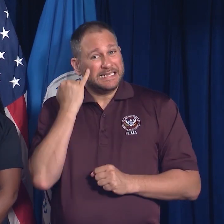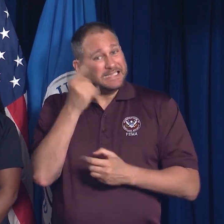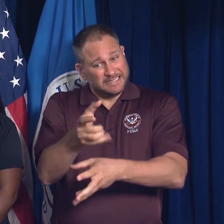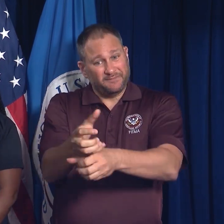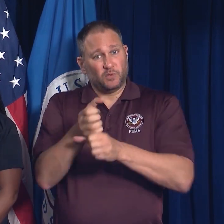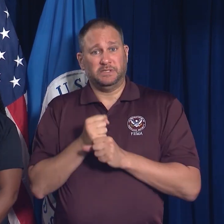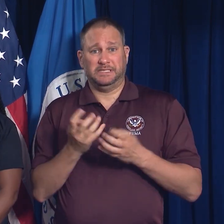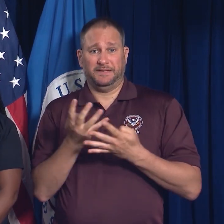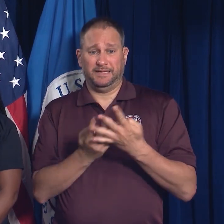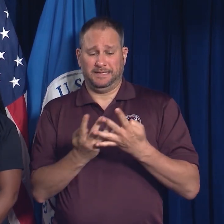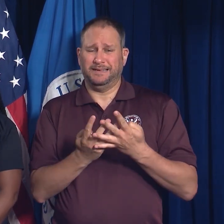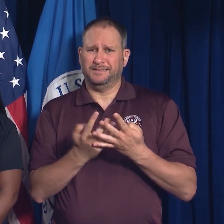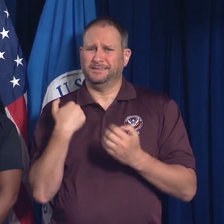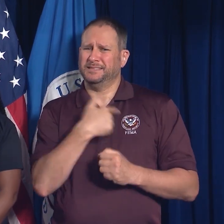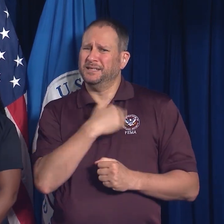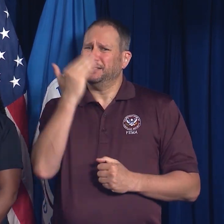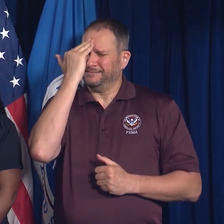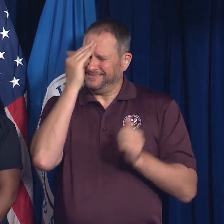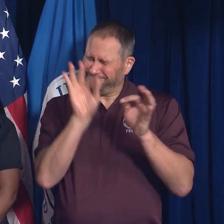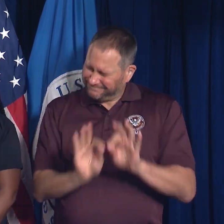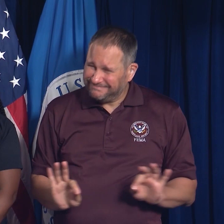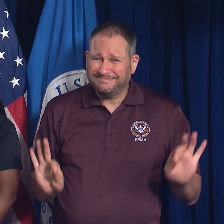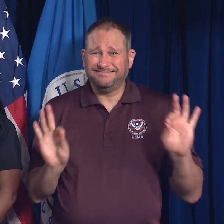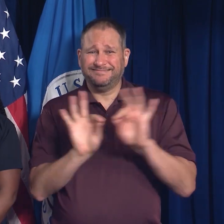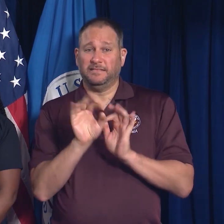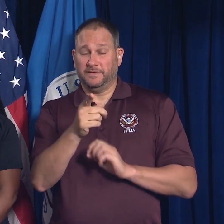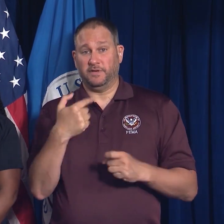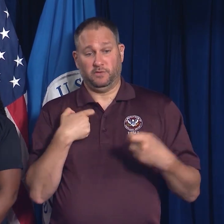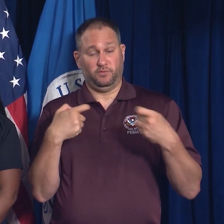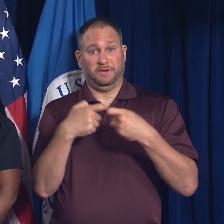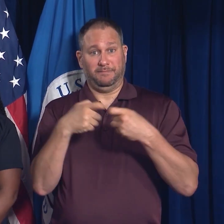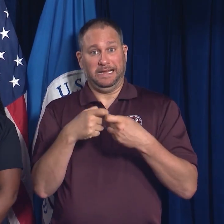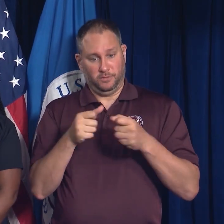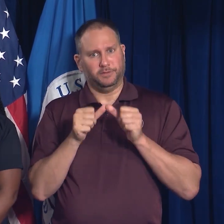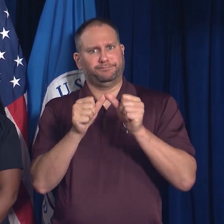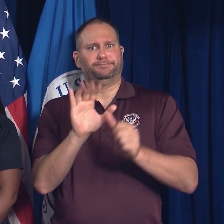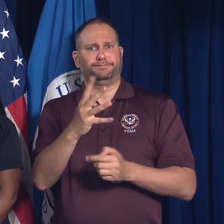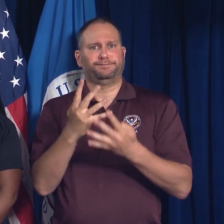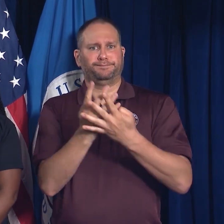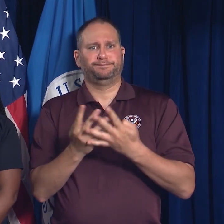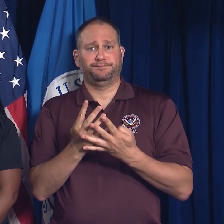If you are receiving dialysis, we know how important it is to have power for your treatments.